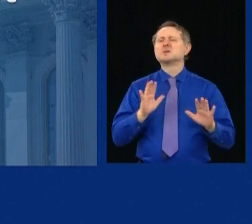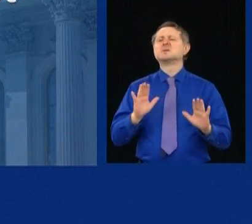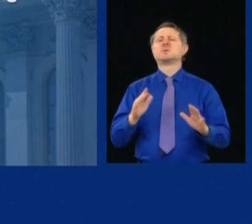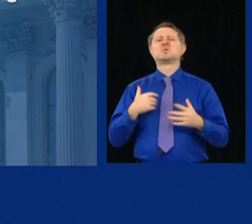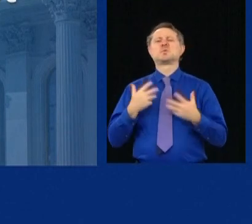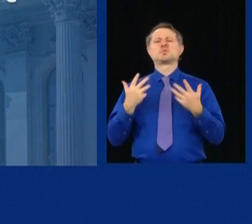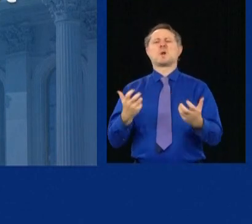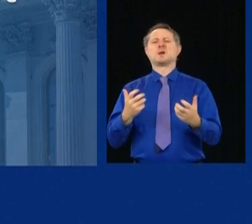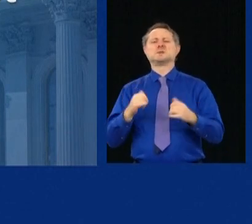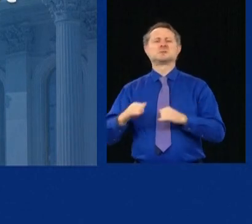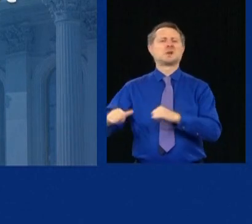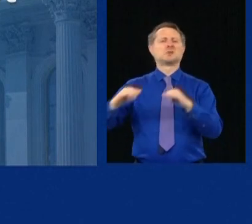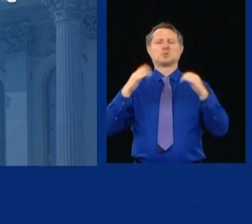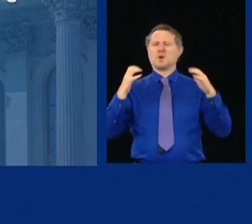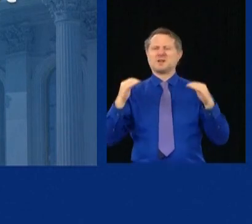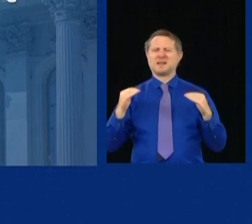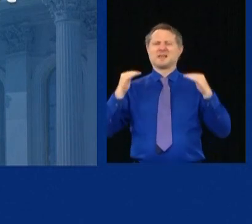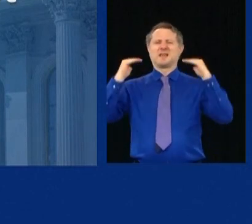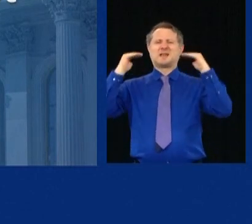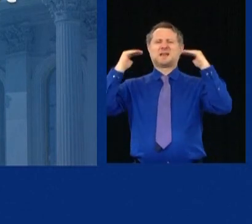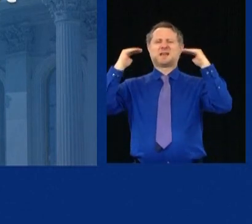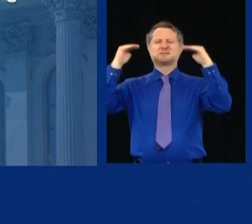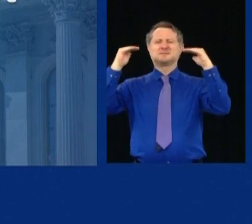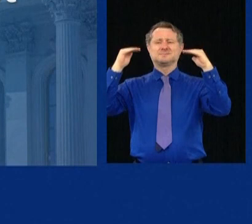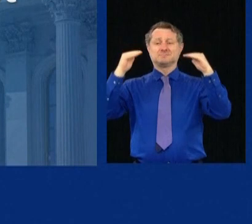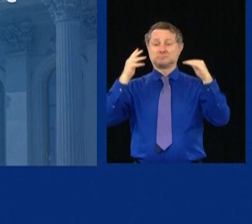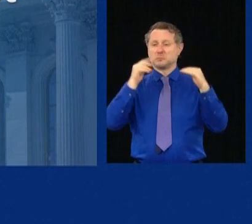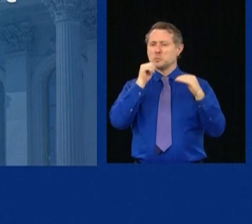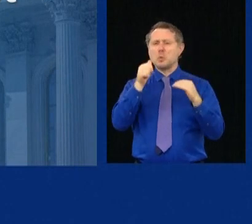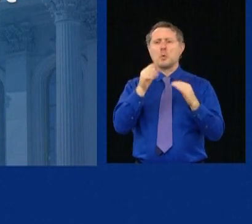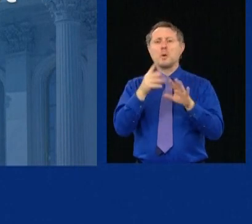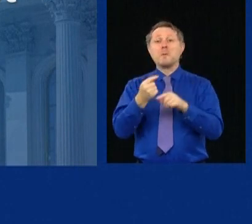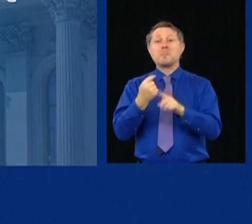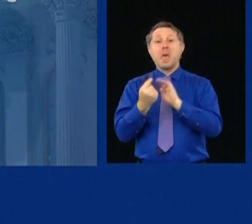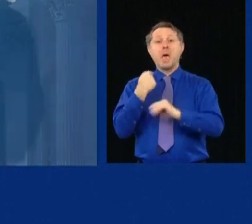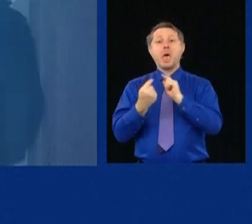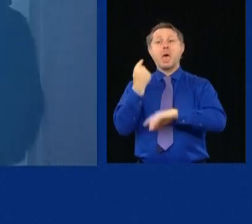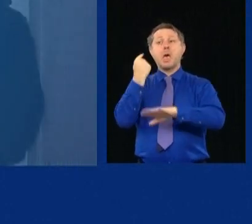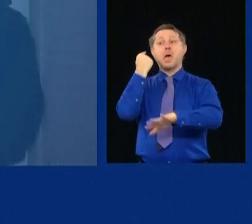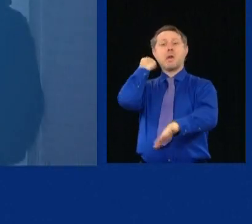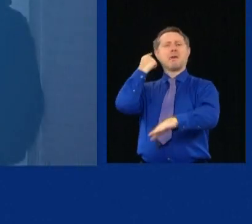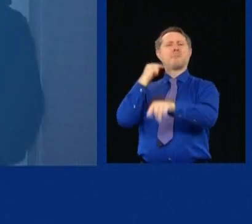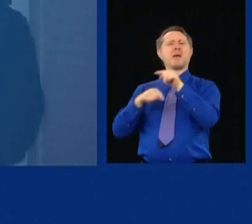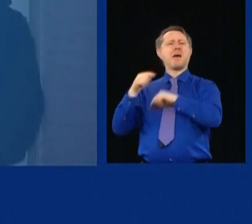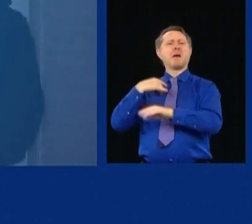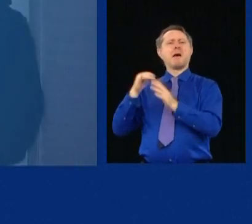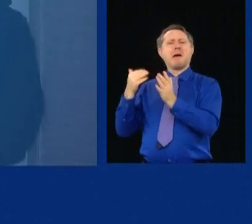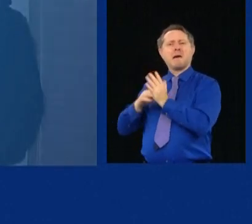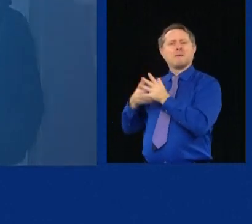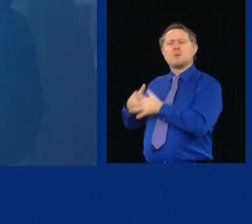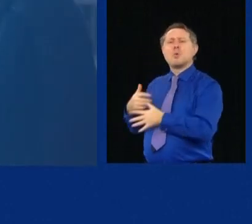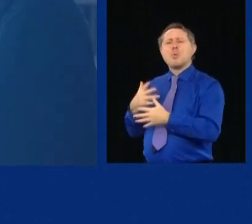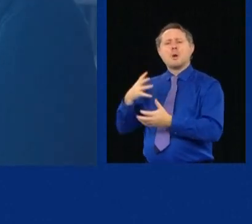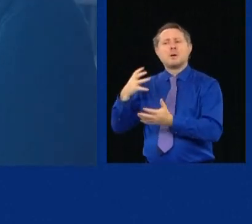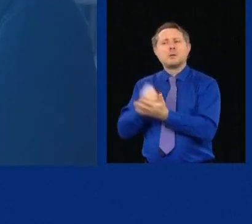THROUGH ALL THIS PAIN, PEOPLE TALK ABOUT REOPENING. I DON'T WANT TO JUST -- I WANT TO SET THE BAR HIGHER. IT'S NOT ABOUT JUST GOING BACK